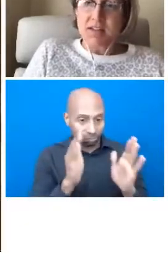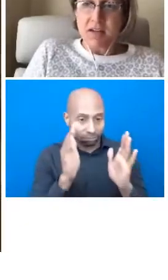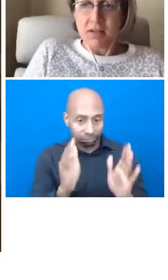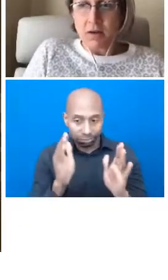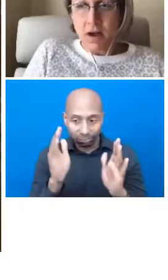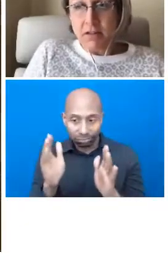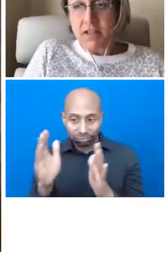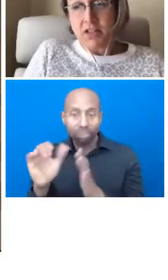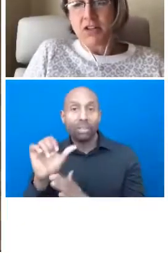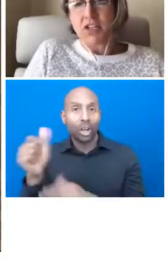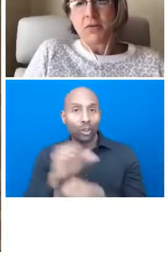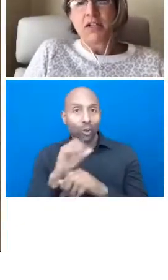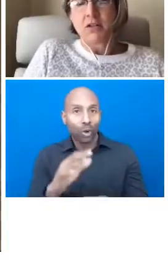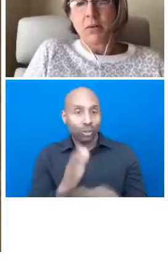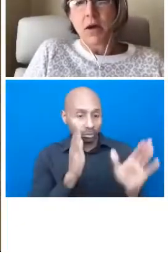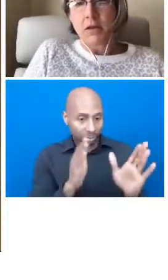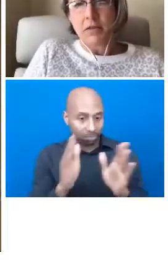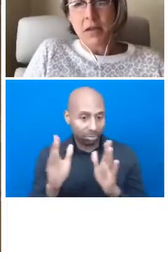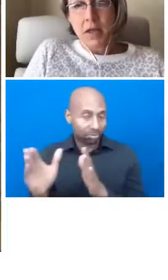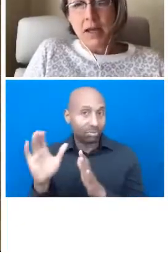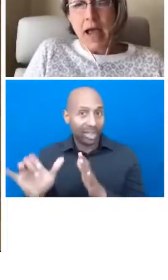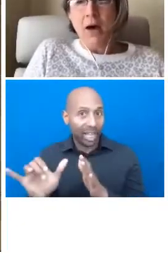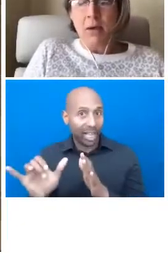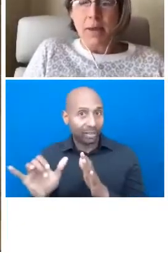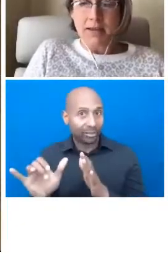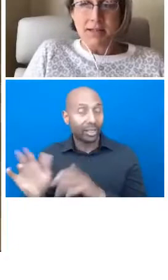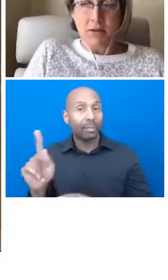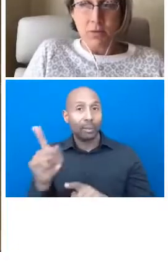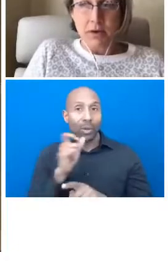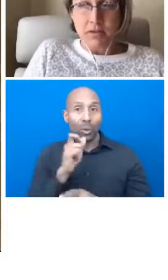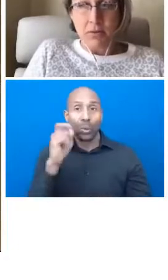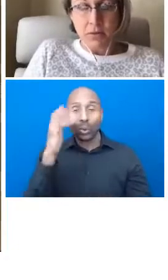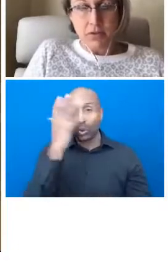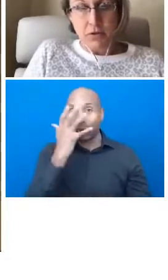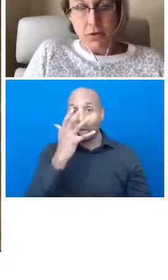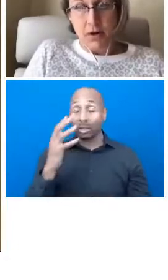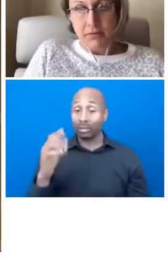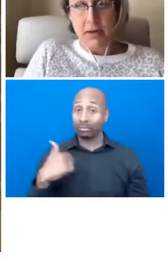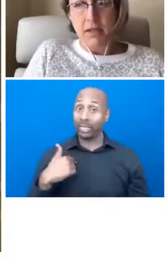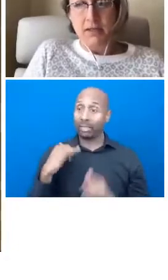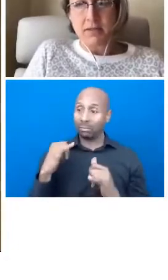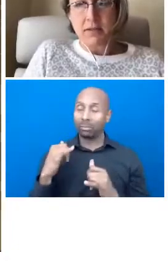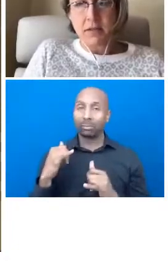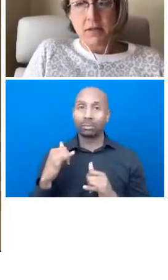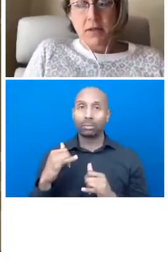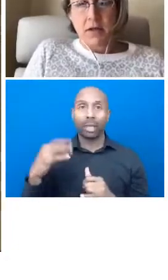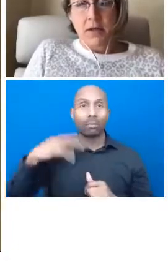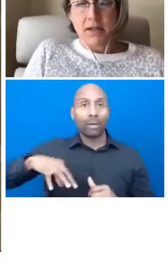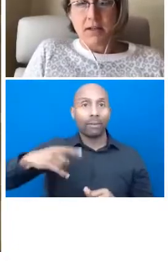This is a conversation on generational wealth.